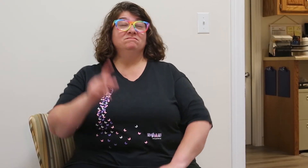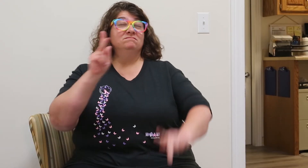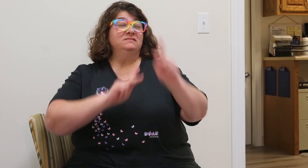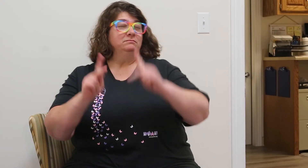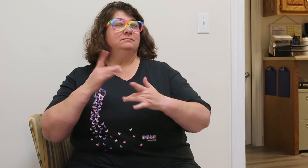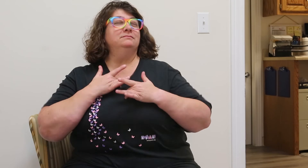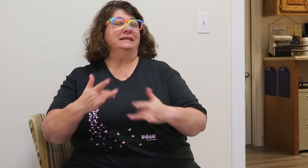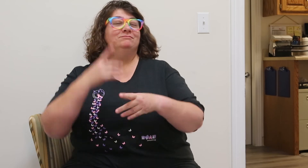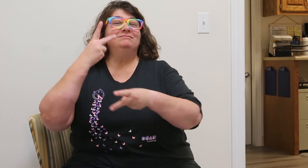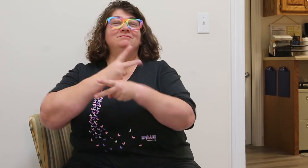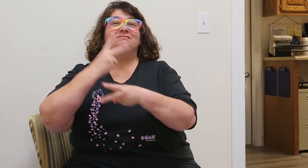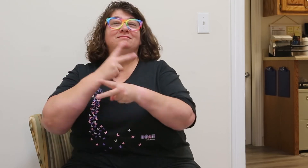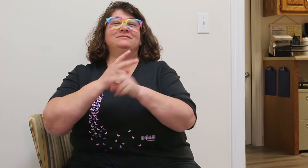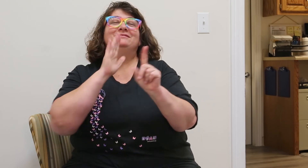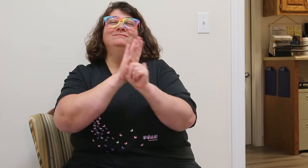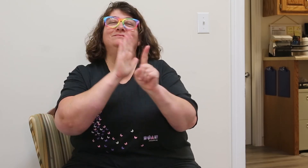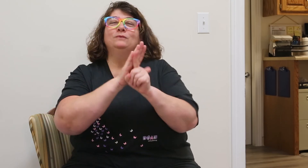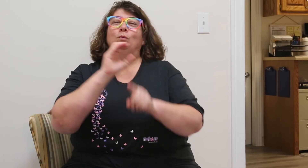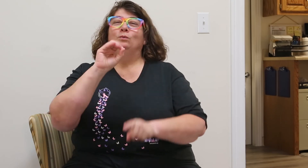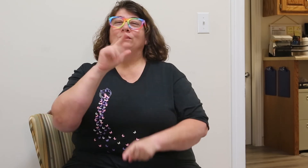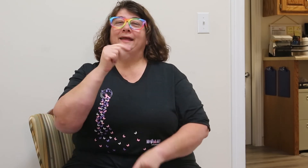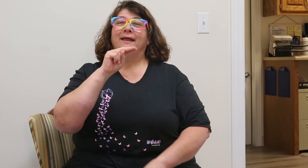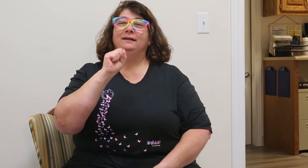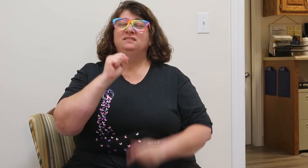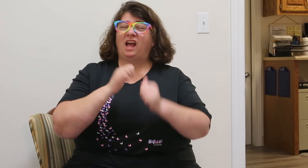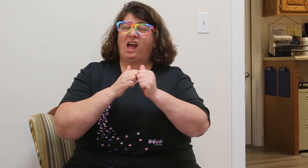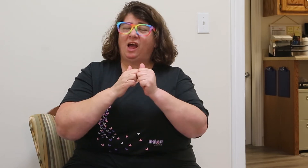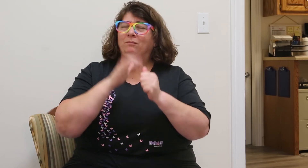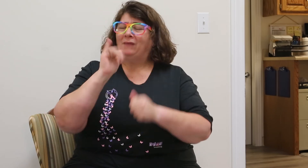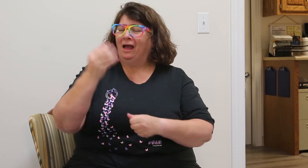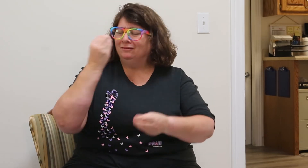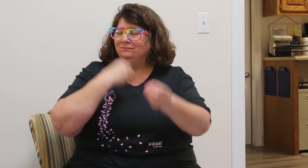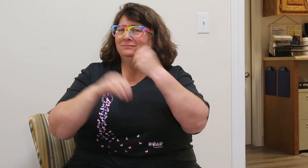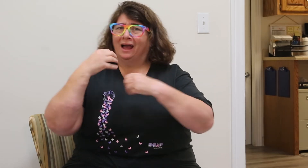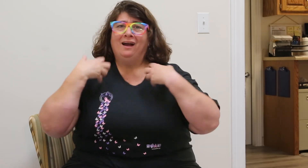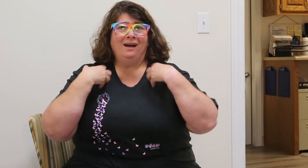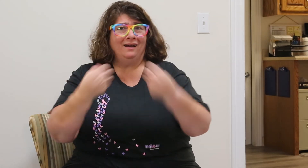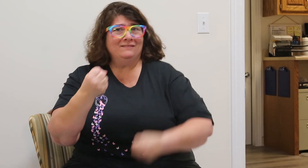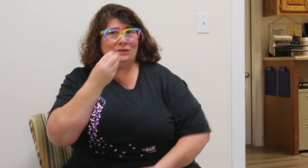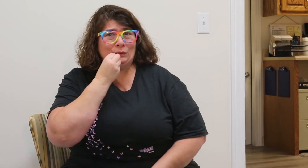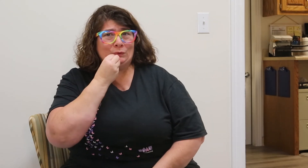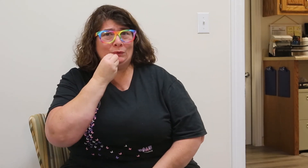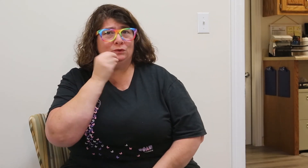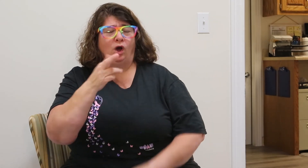People would take care of their organs, by eating healthy food or